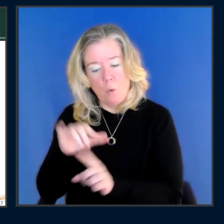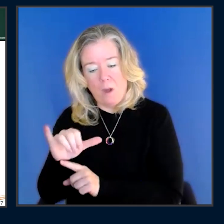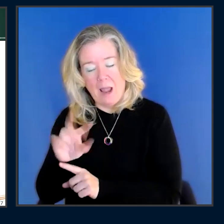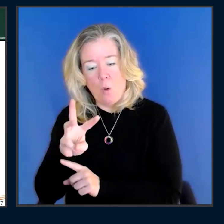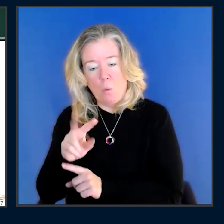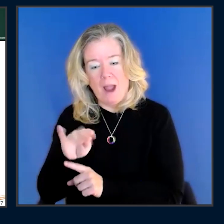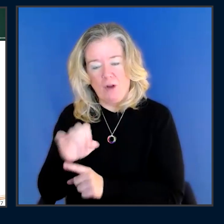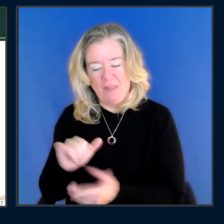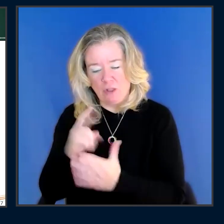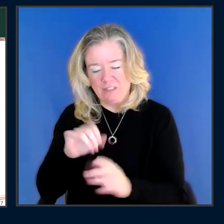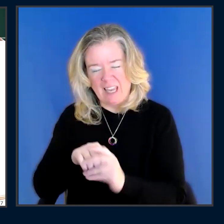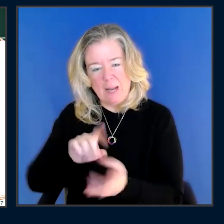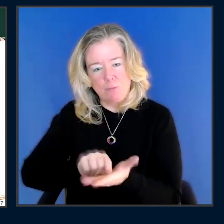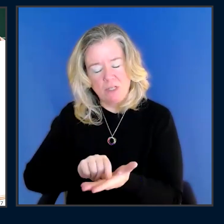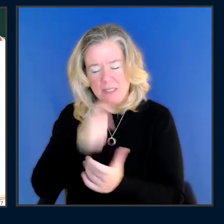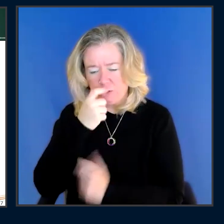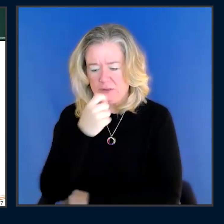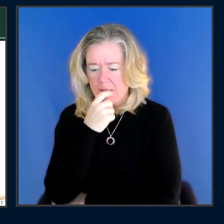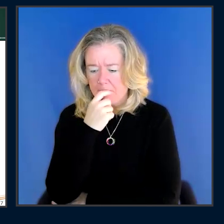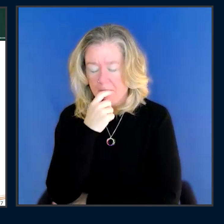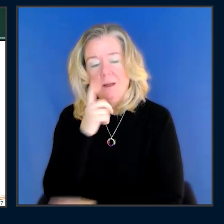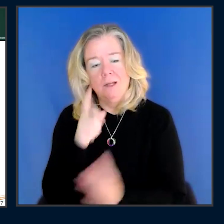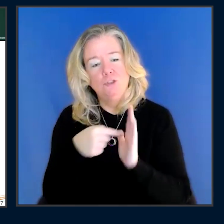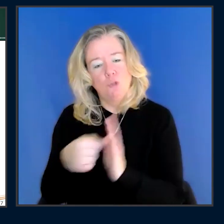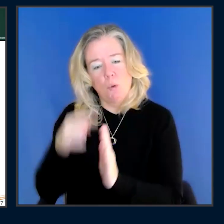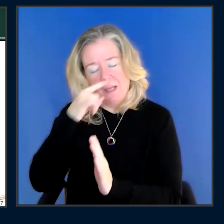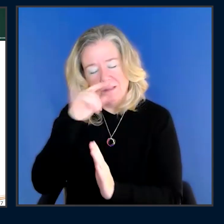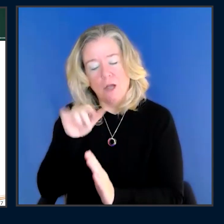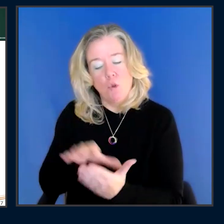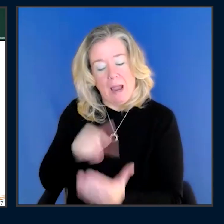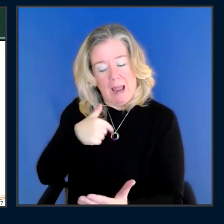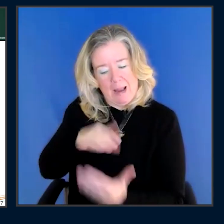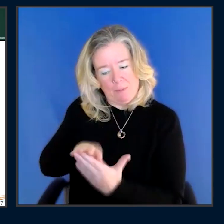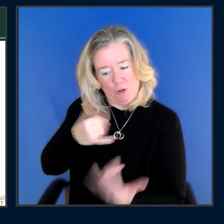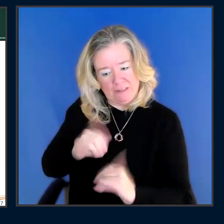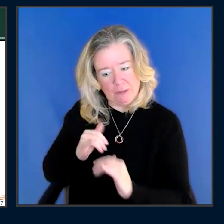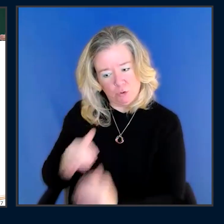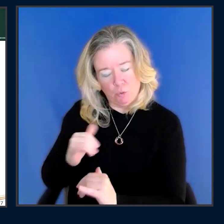in print. And so showing kids that you're learning new vocab every day,